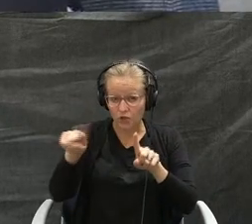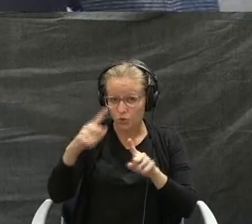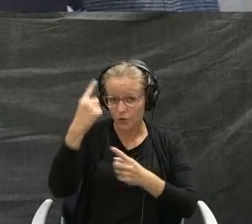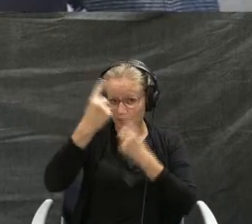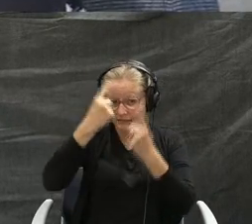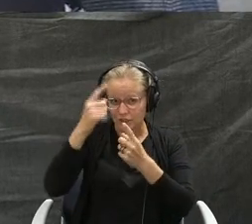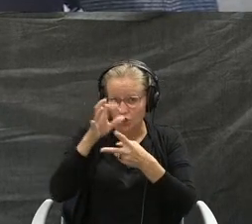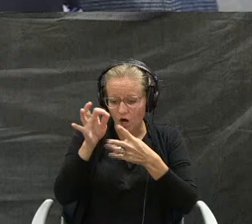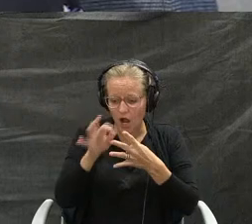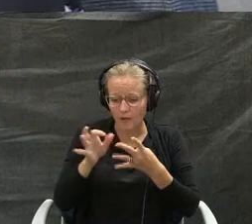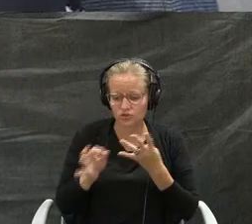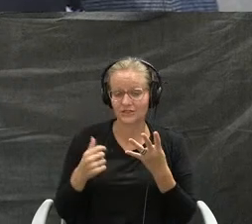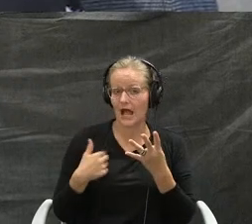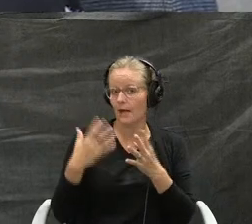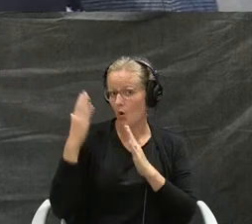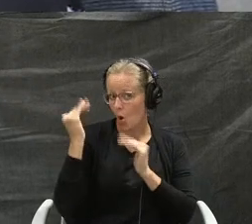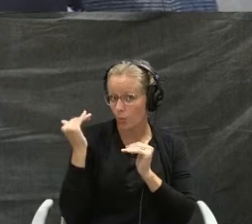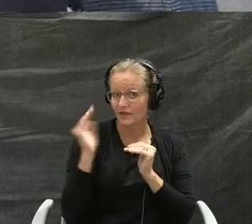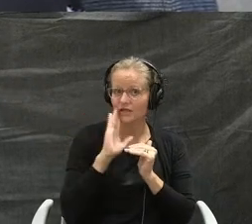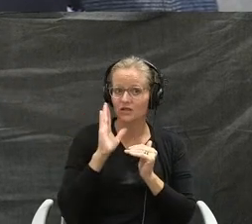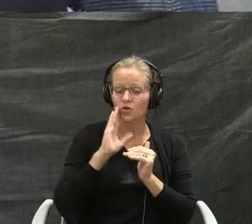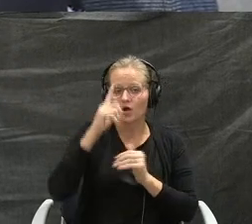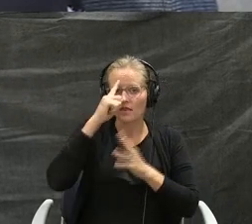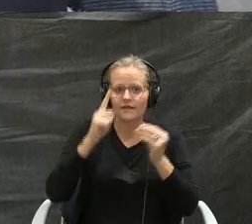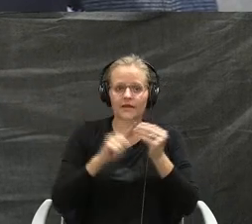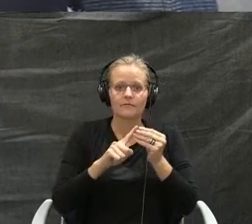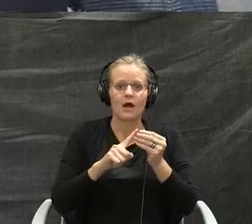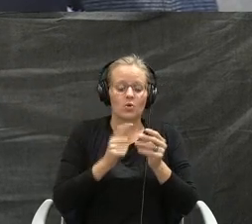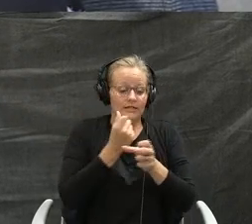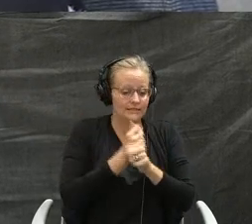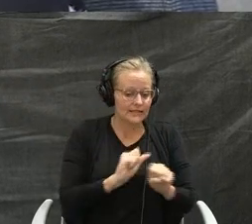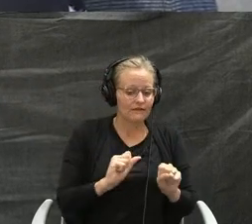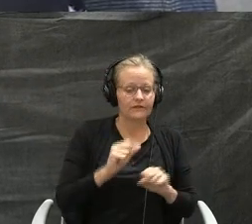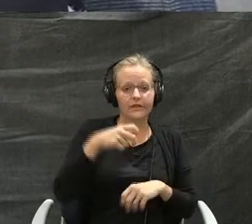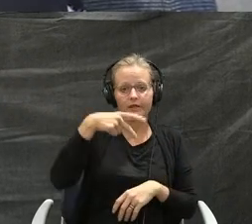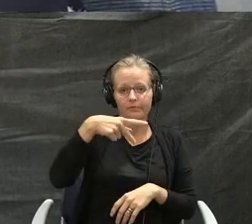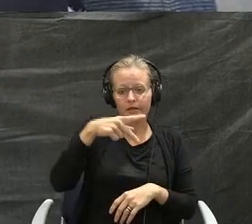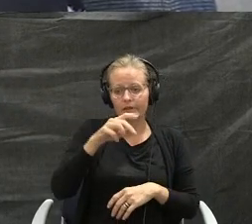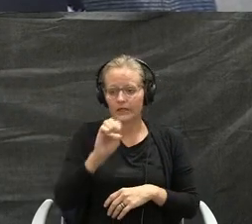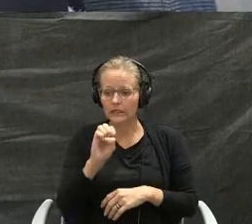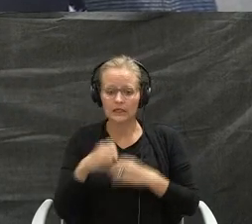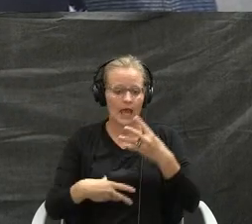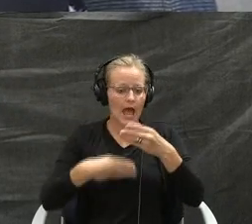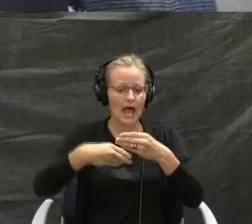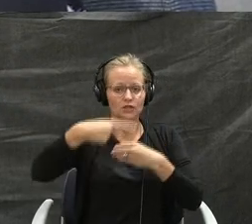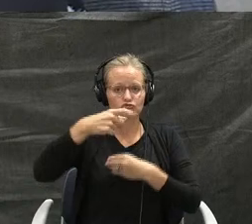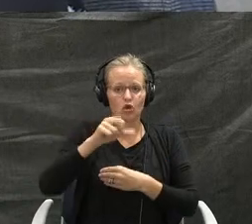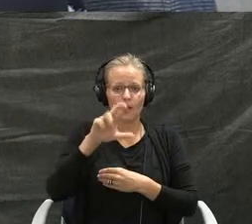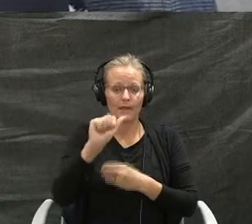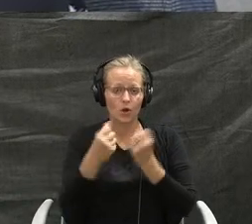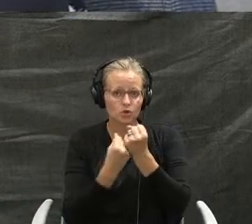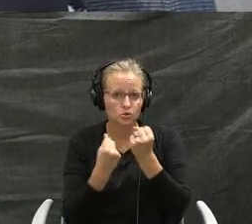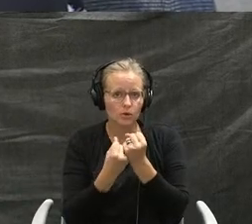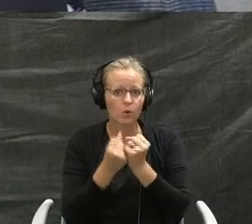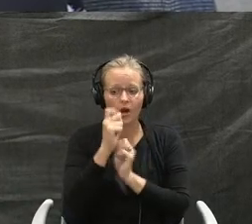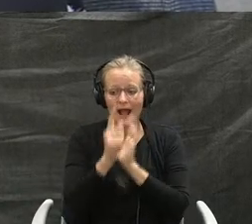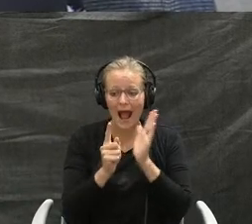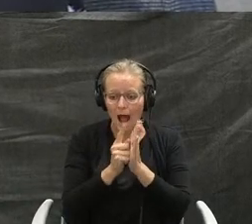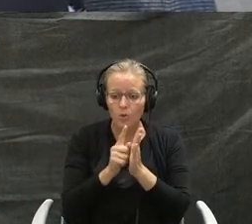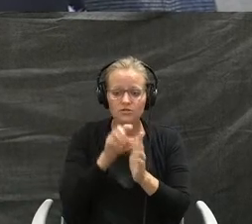safety. Equipment pee PE extra pair or support hours of exposure. Class size cleaning and sanitizing needs and